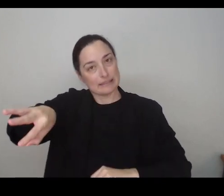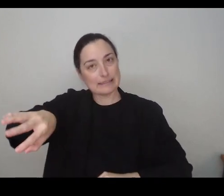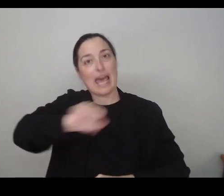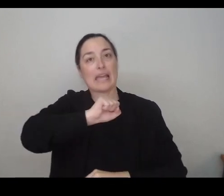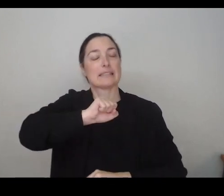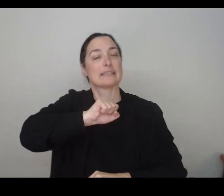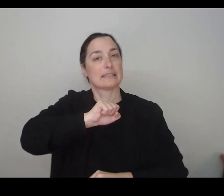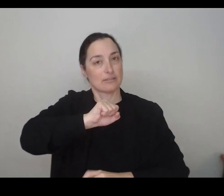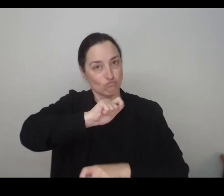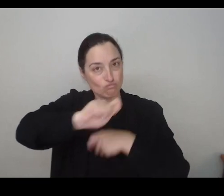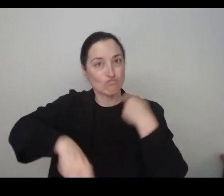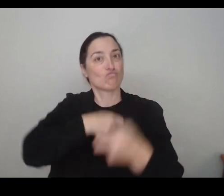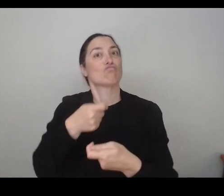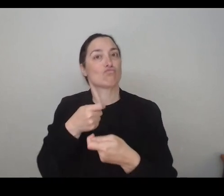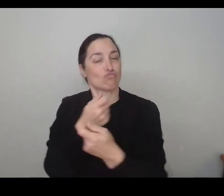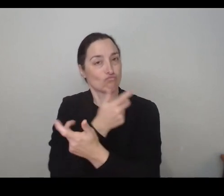I don't know, they have a new pictural area.